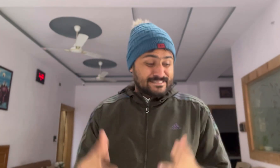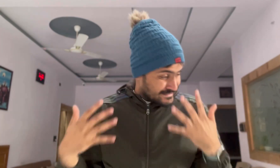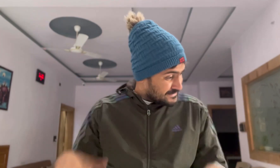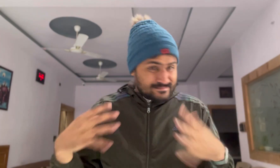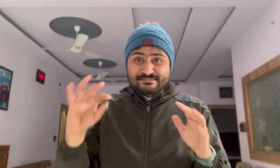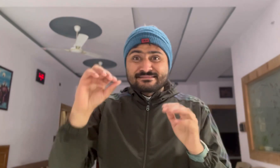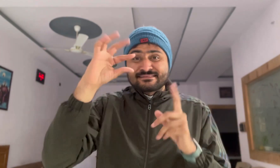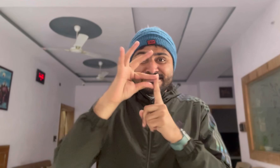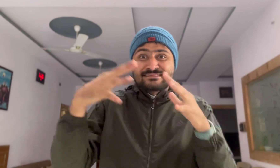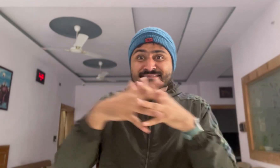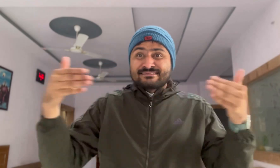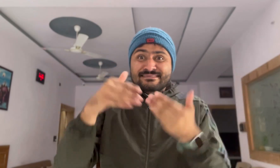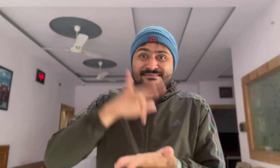Pakistan vs USA match cricket